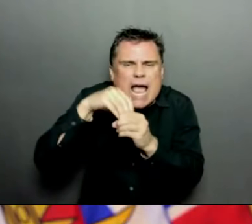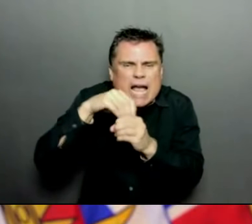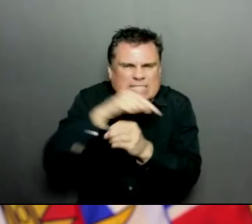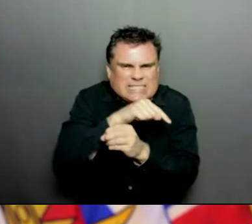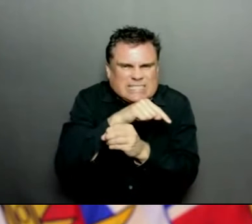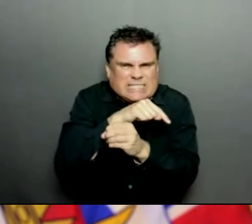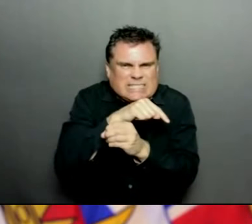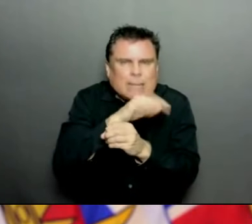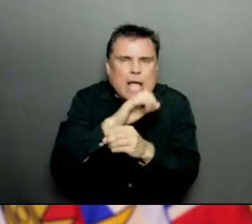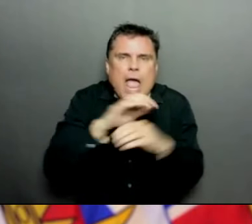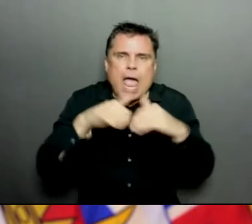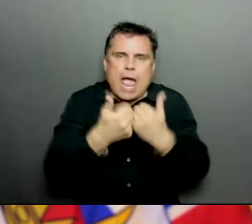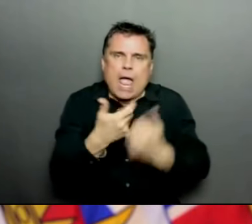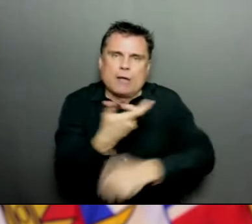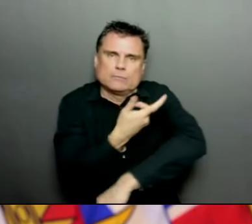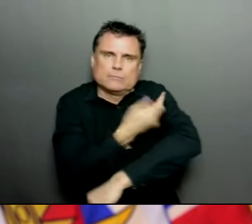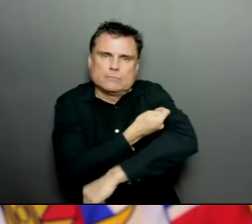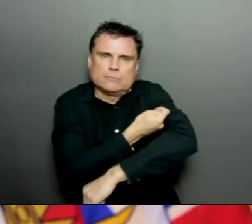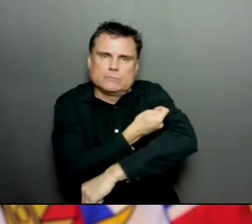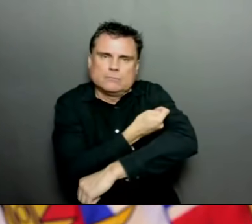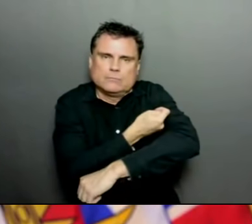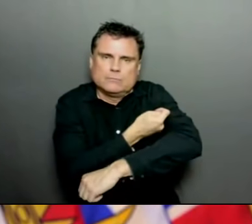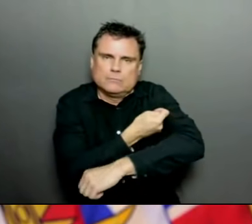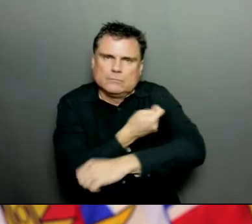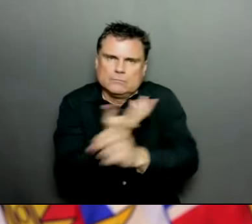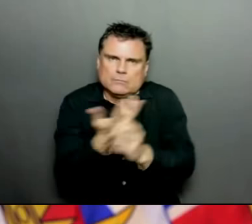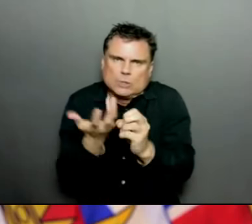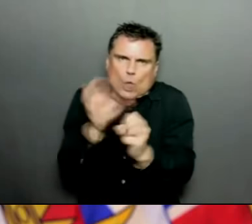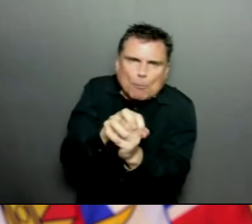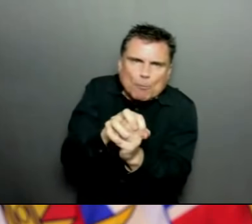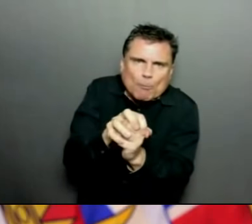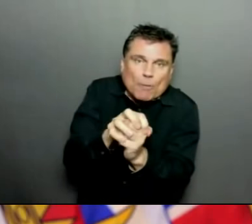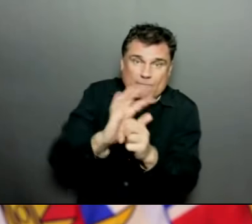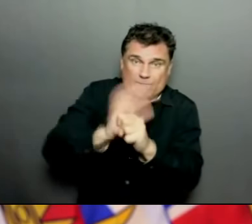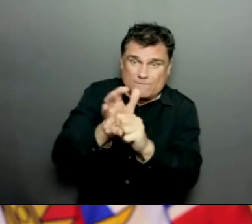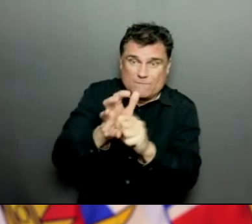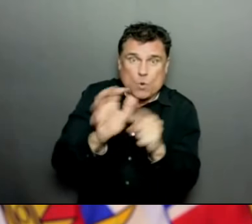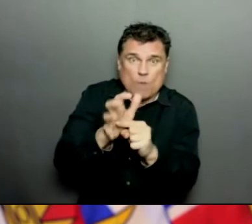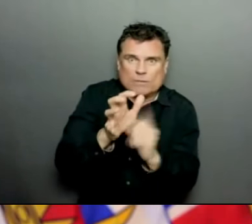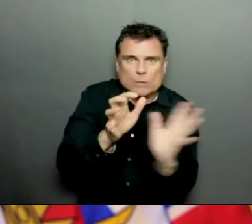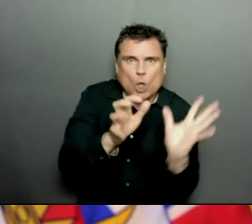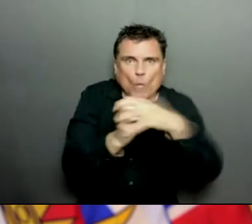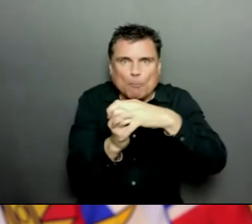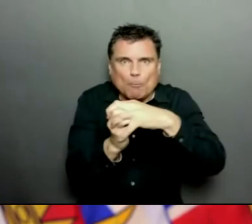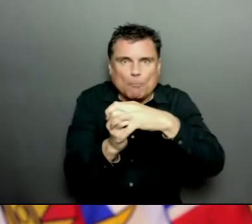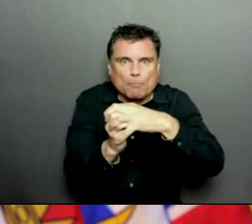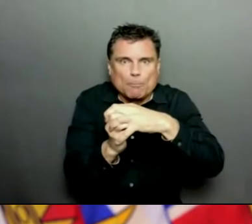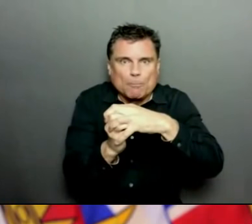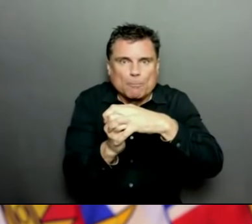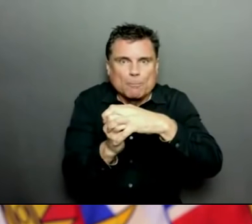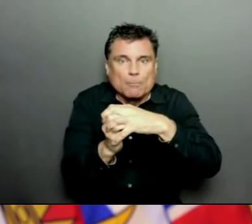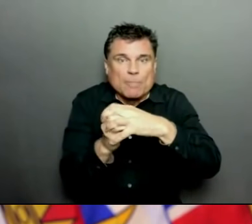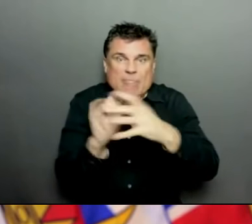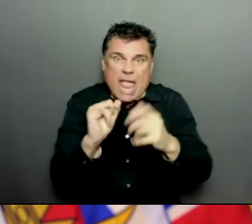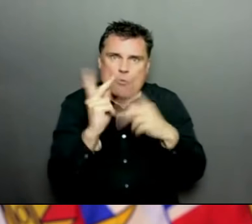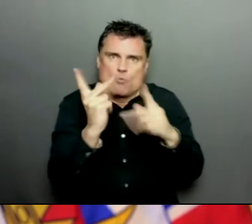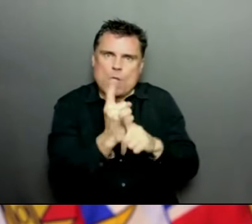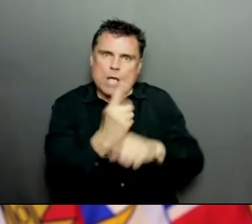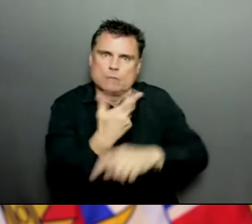being effective with the mutations we are seeing so far. But it is obviously something we want to watch very carefully.